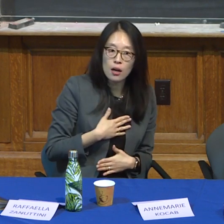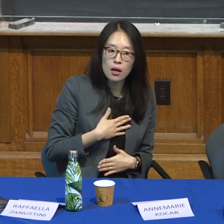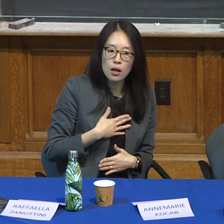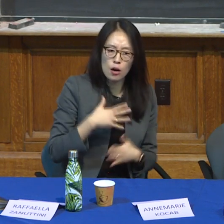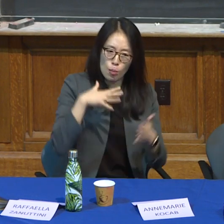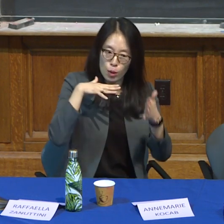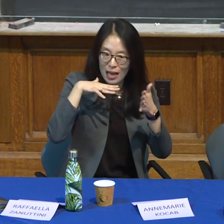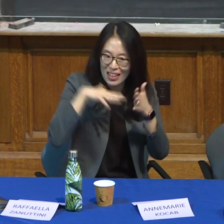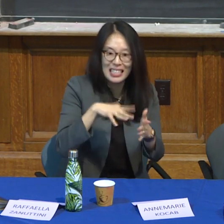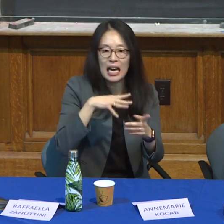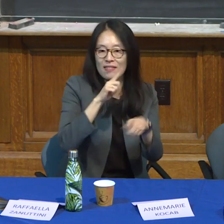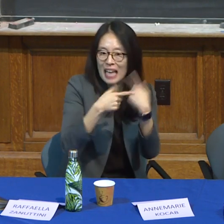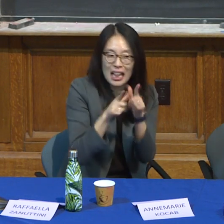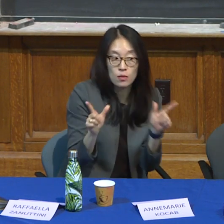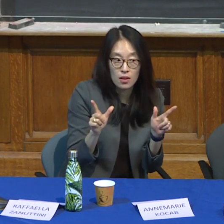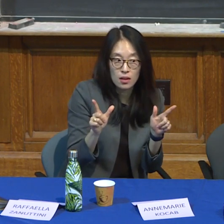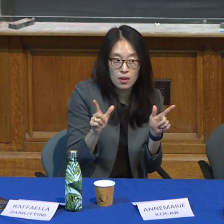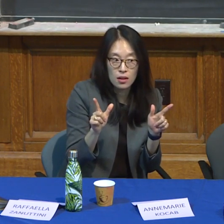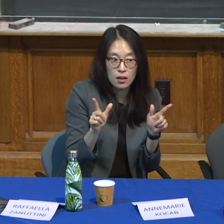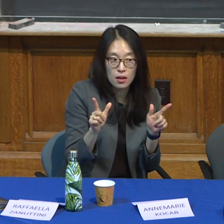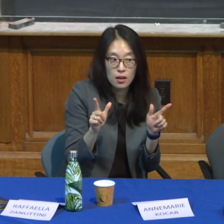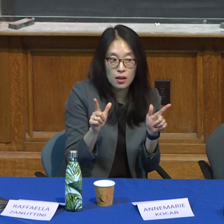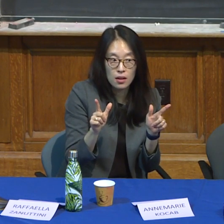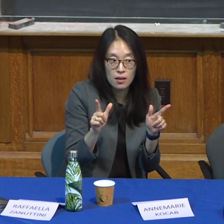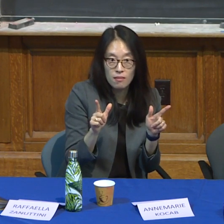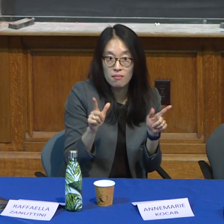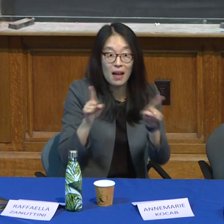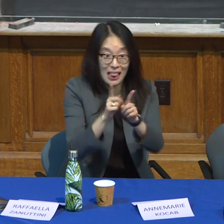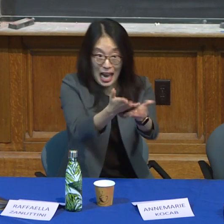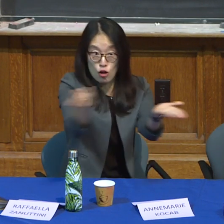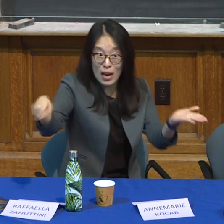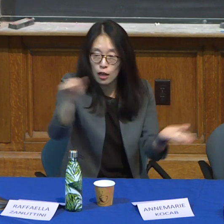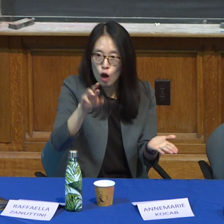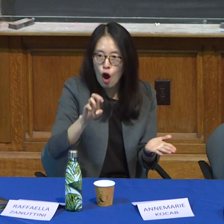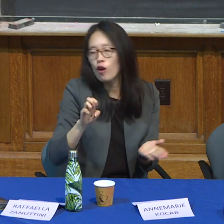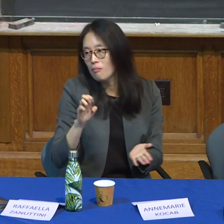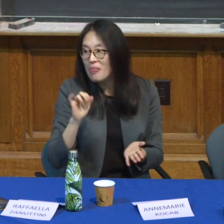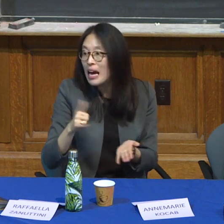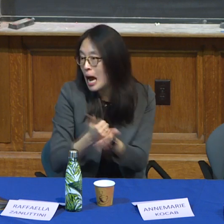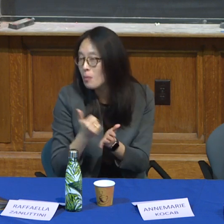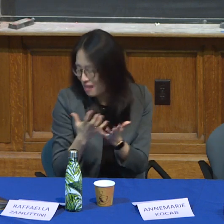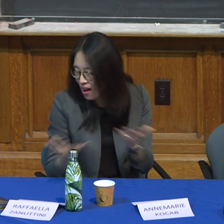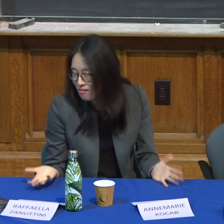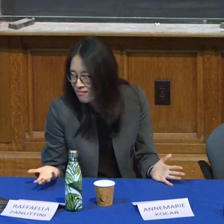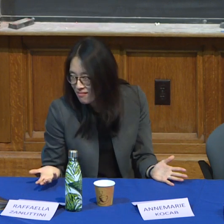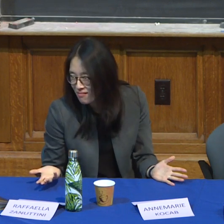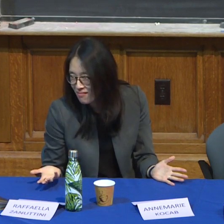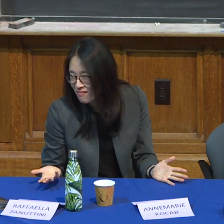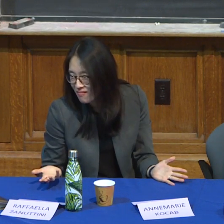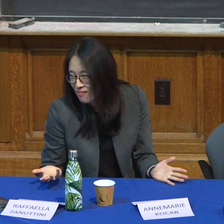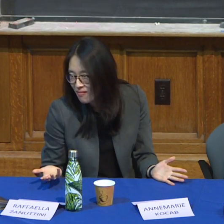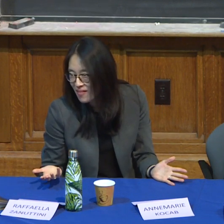really are appreciative of the study of Sign Language like you all are, that helps a lot.